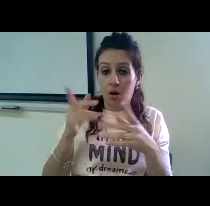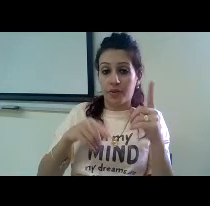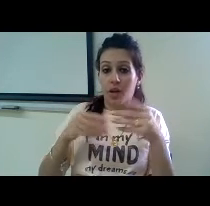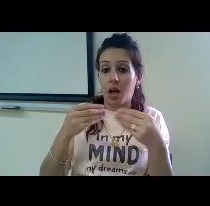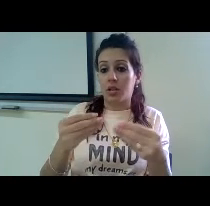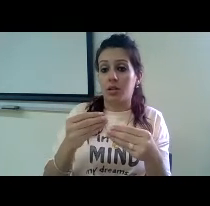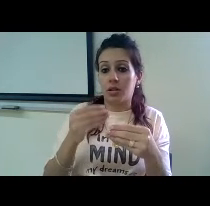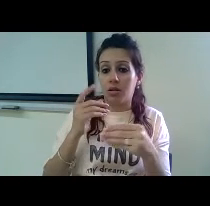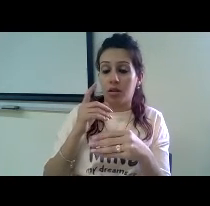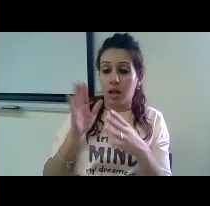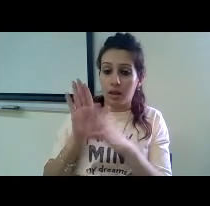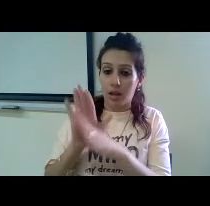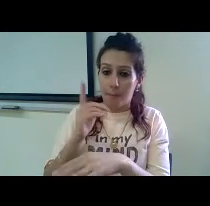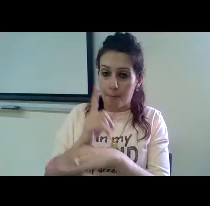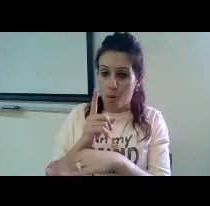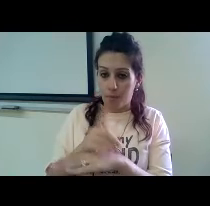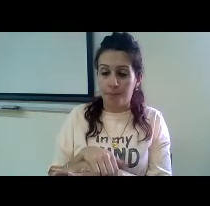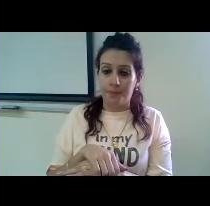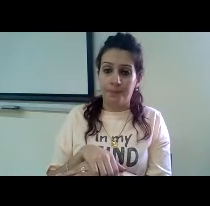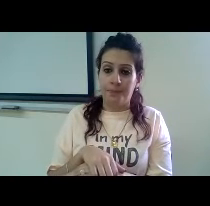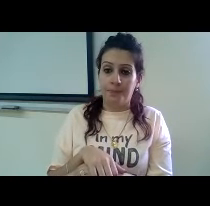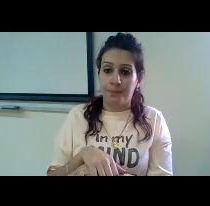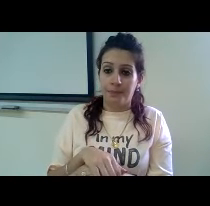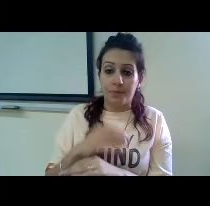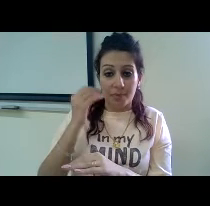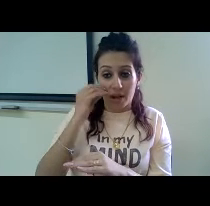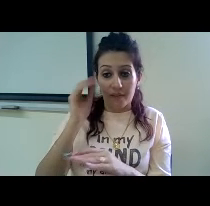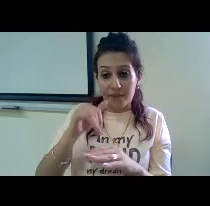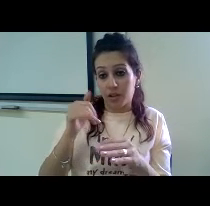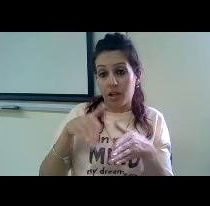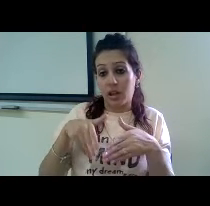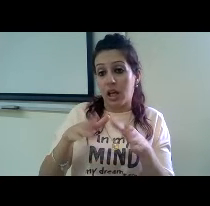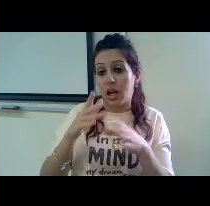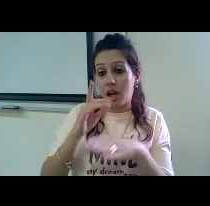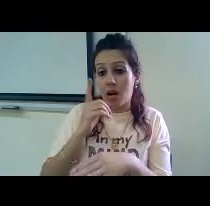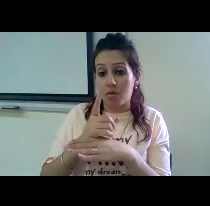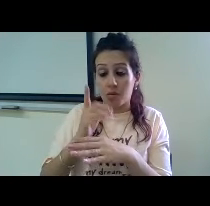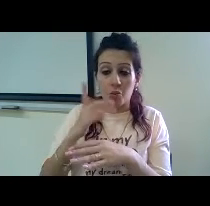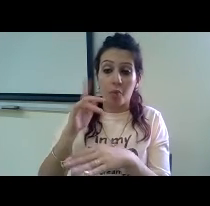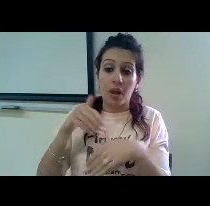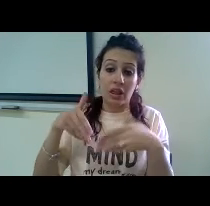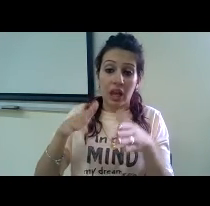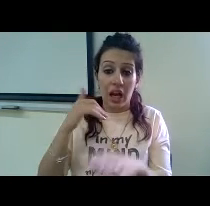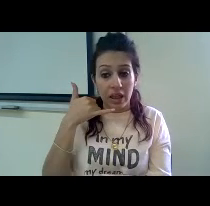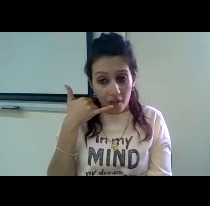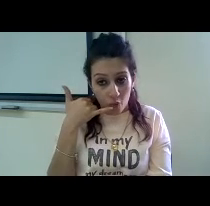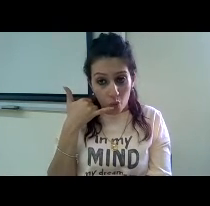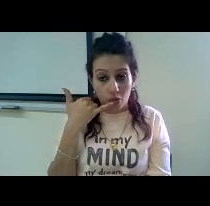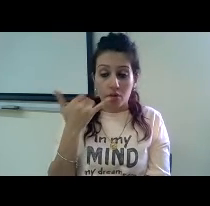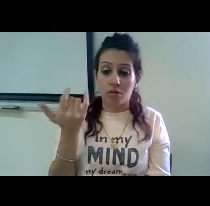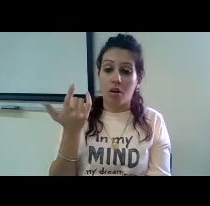to continue their professional development learning through online platform.